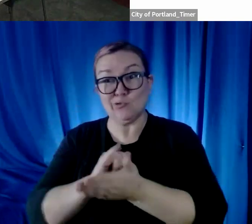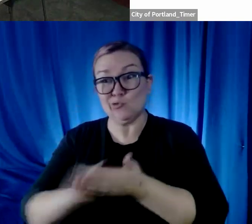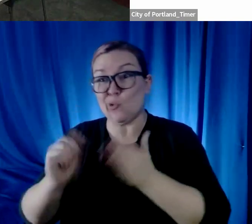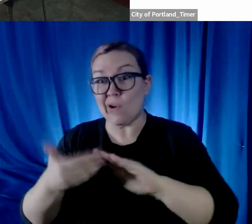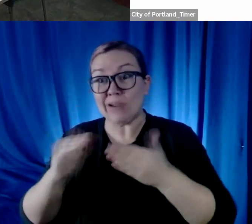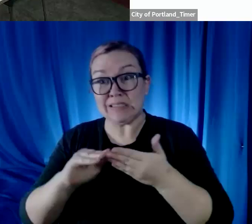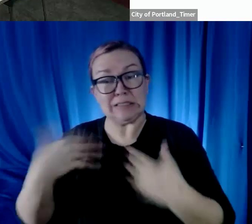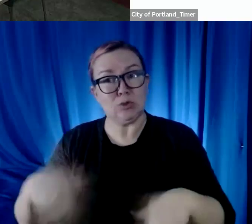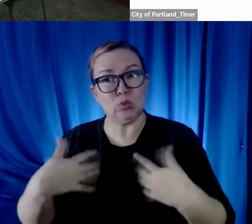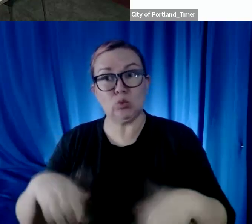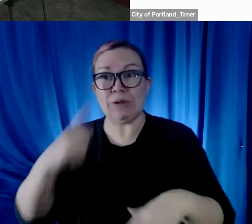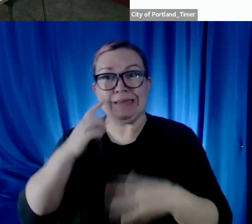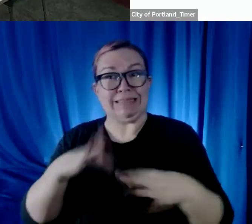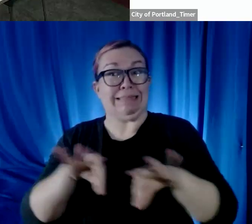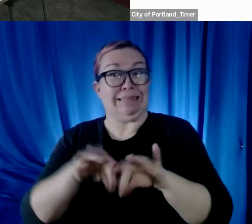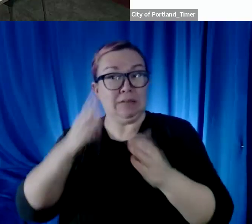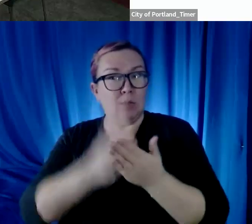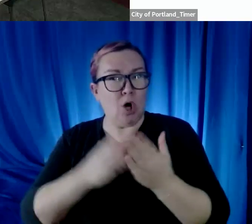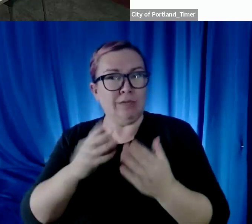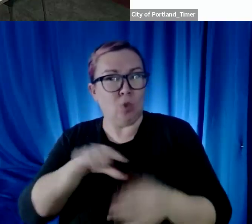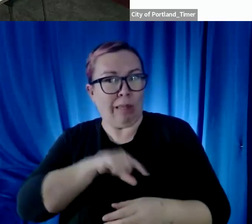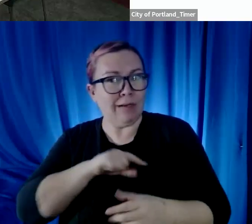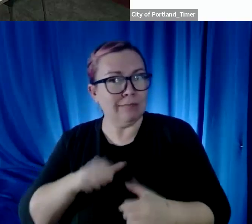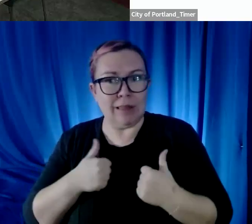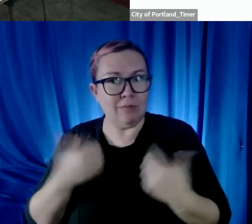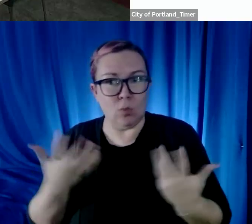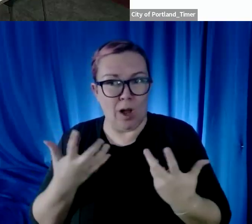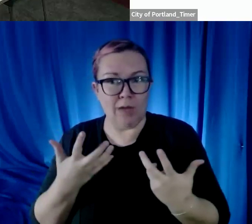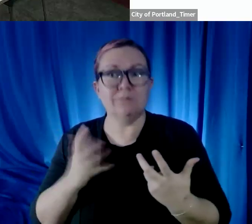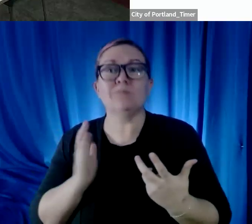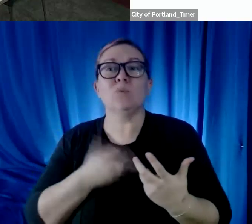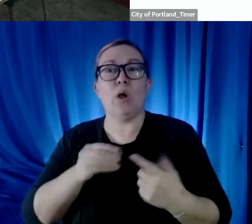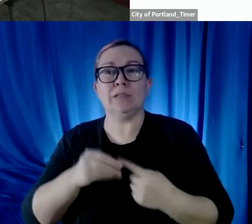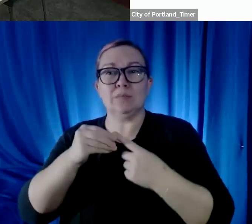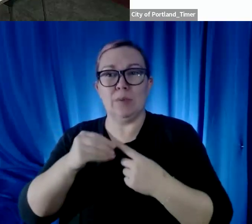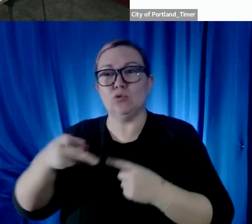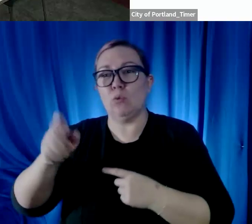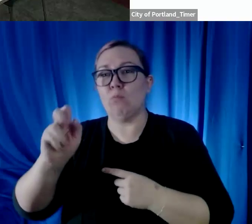I think a key component of that quality of life for me was and remains our special Portland Park system.